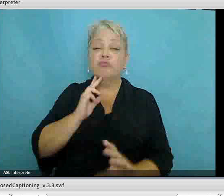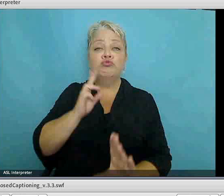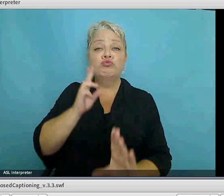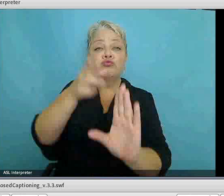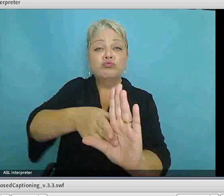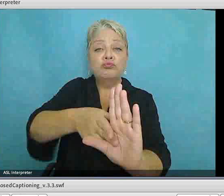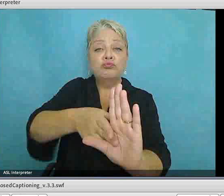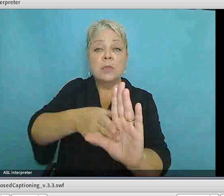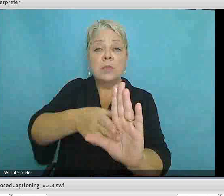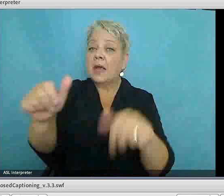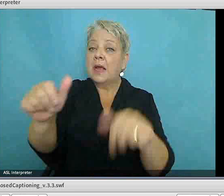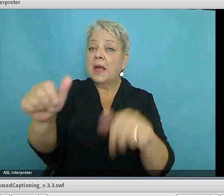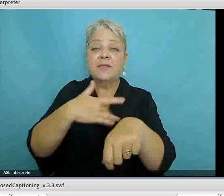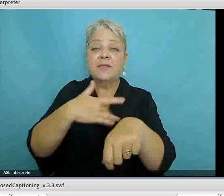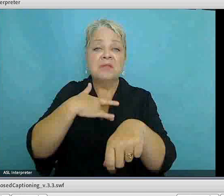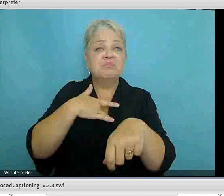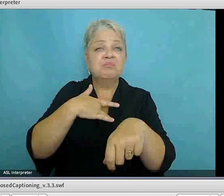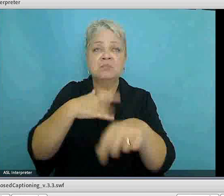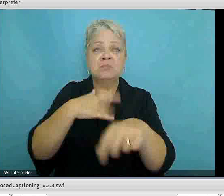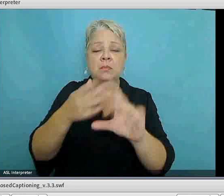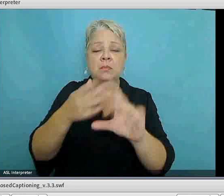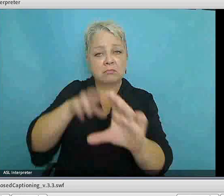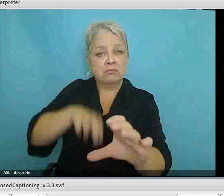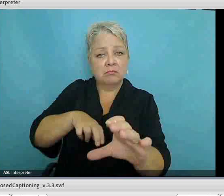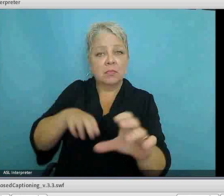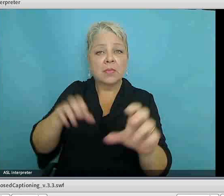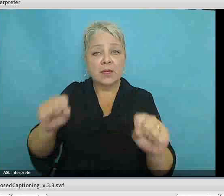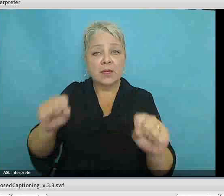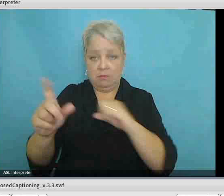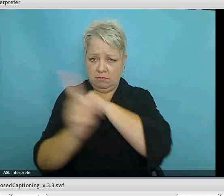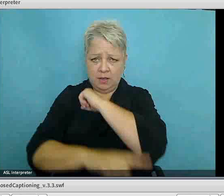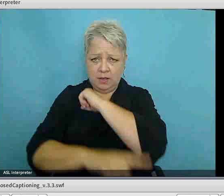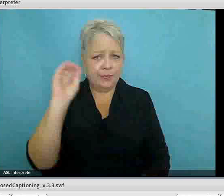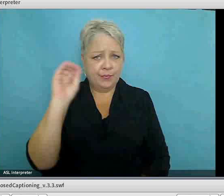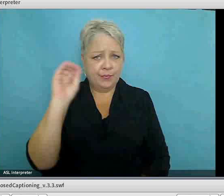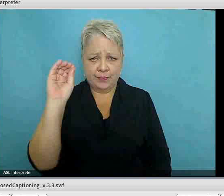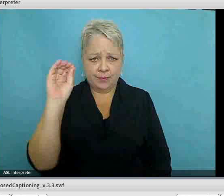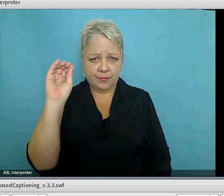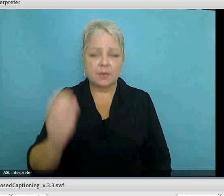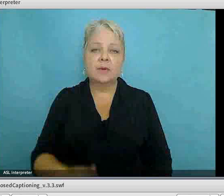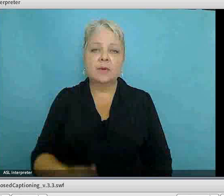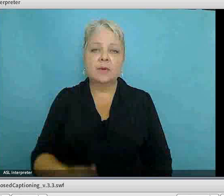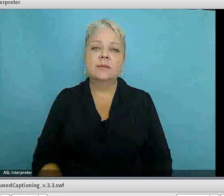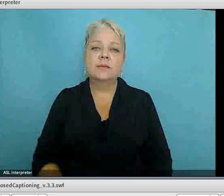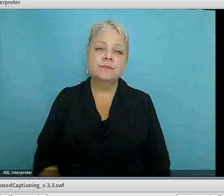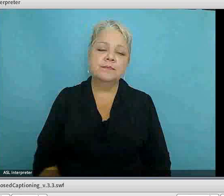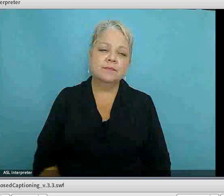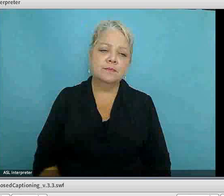at any time without penalty.